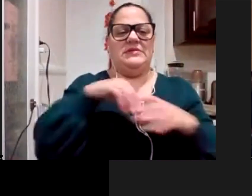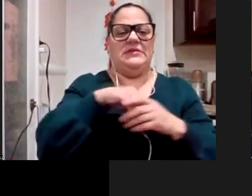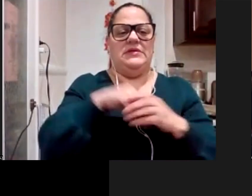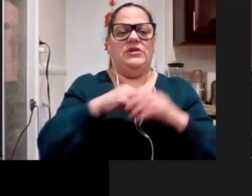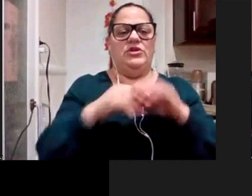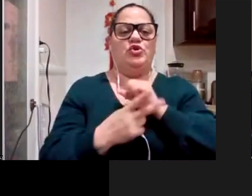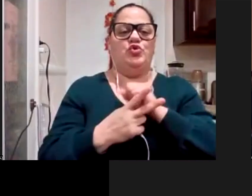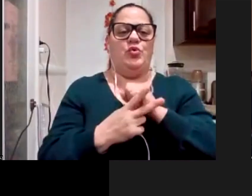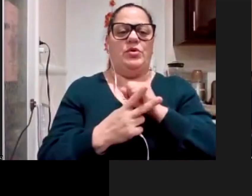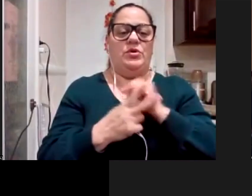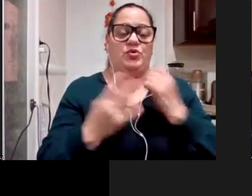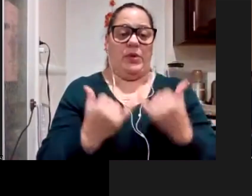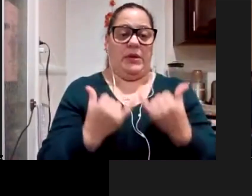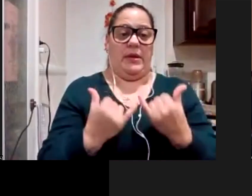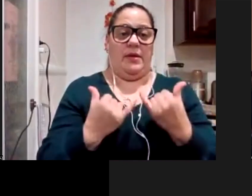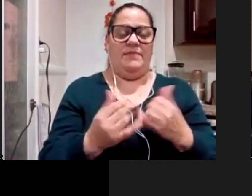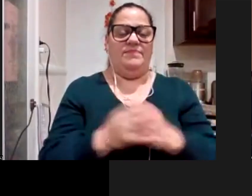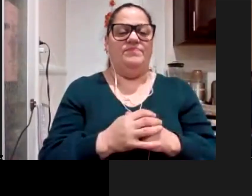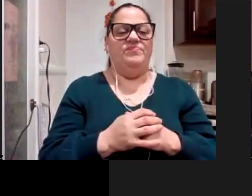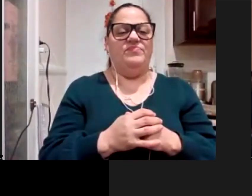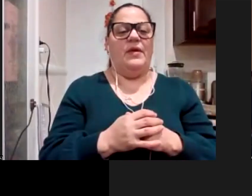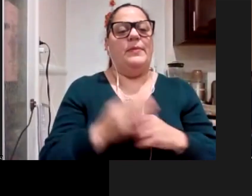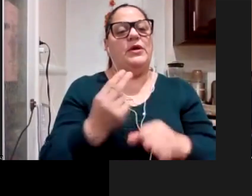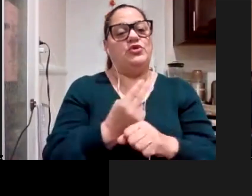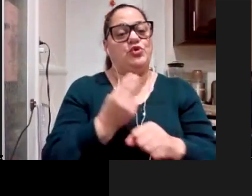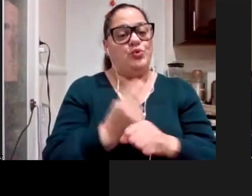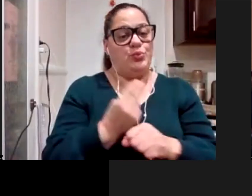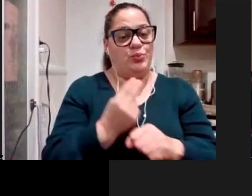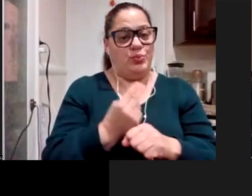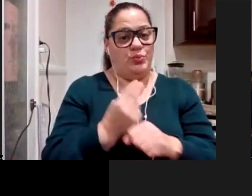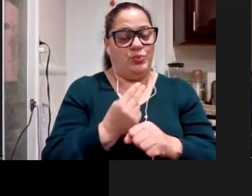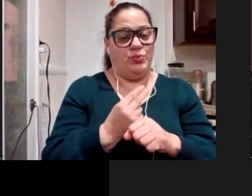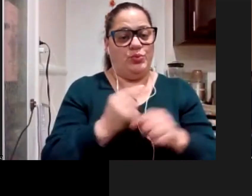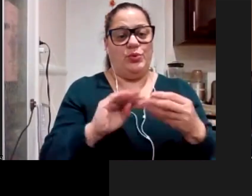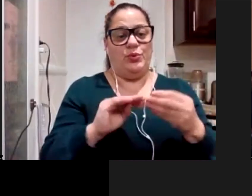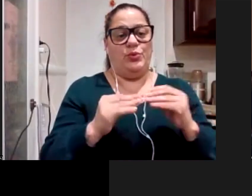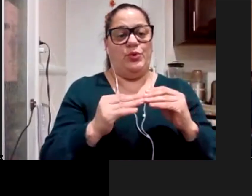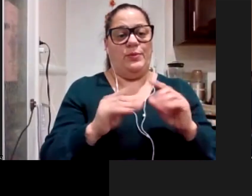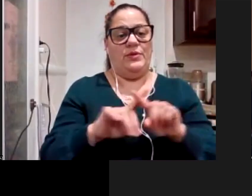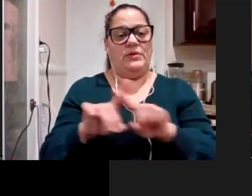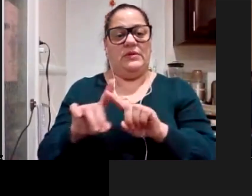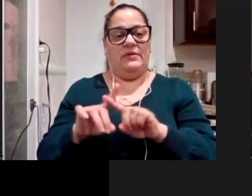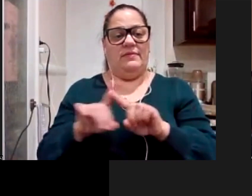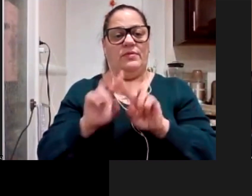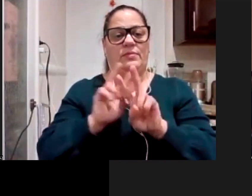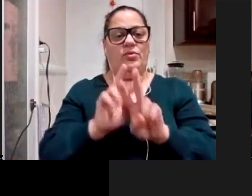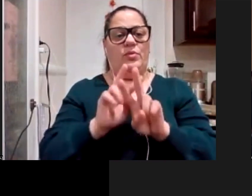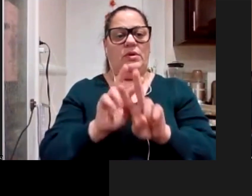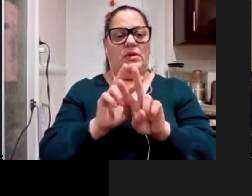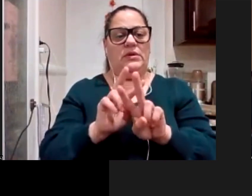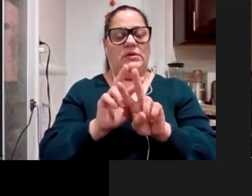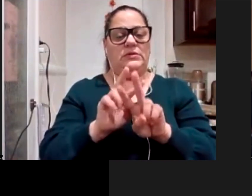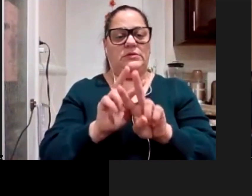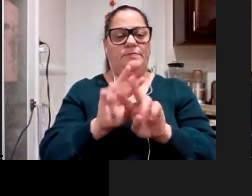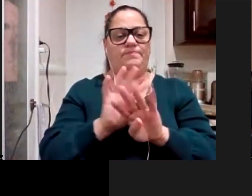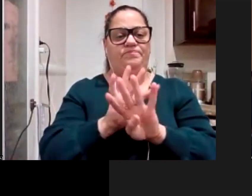point. Um, because it's been used in a number of uh of parades. So, yes,